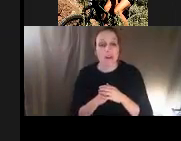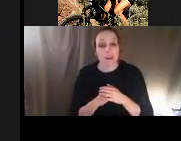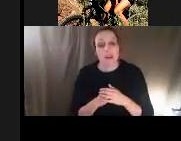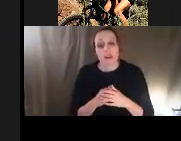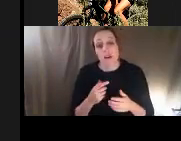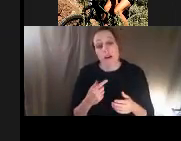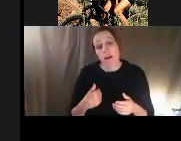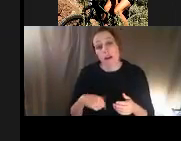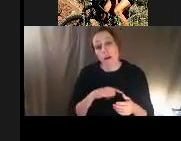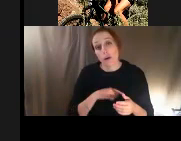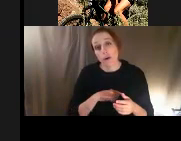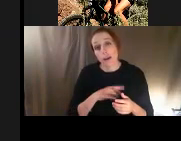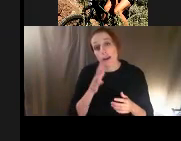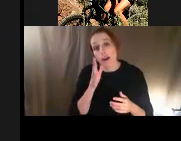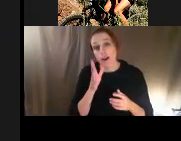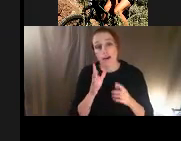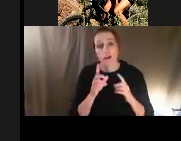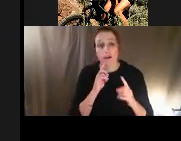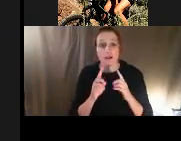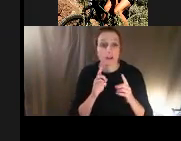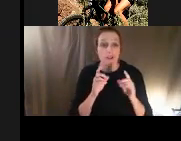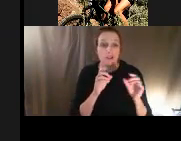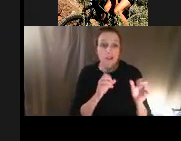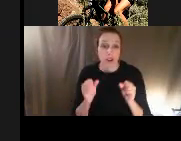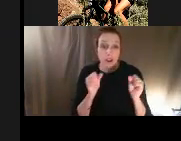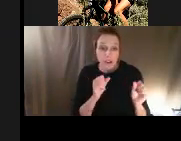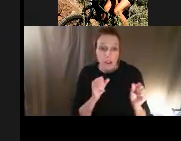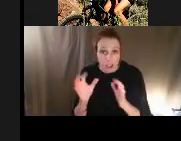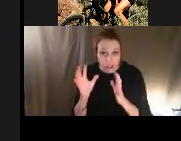possible strategies and considering how cultural